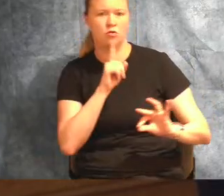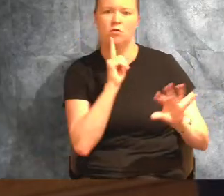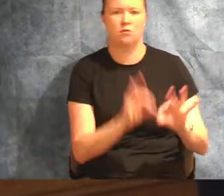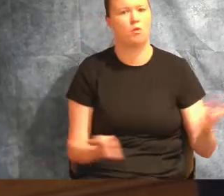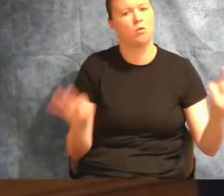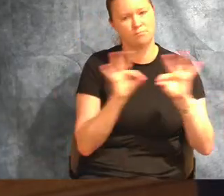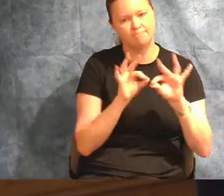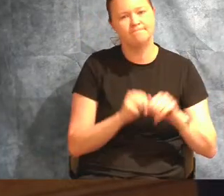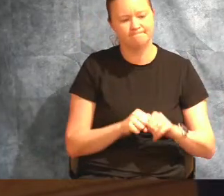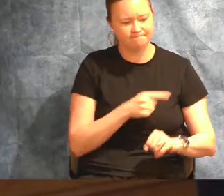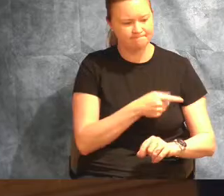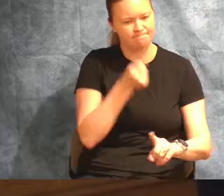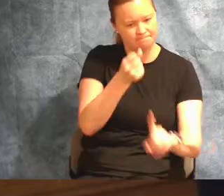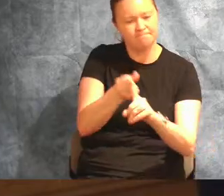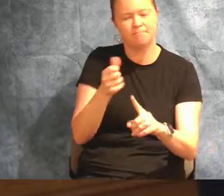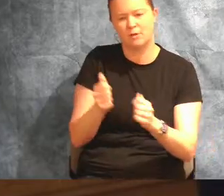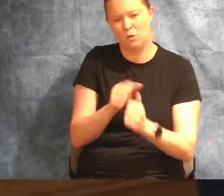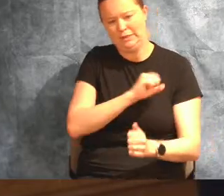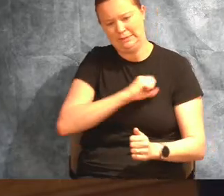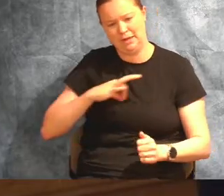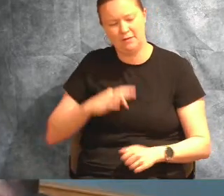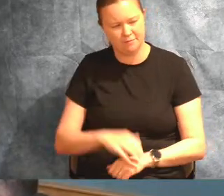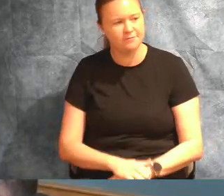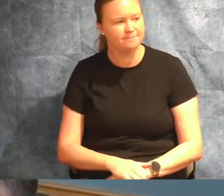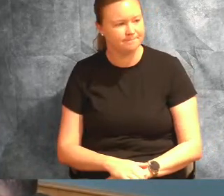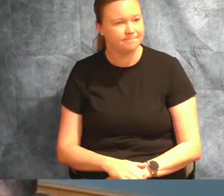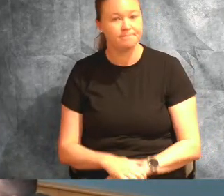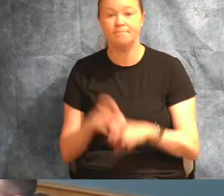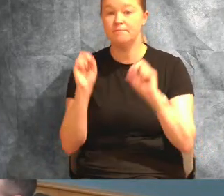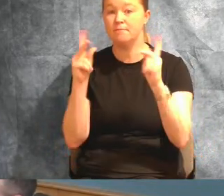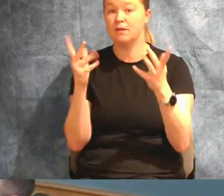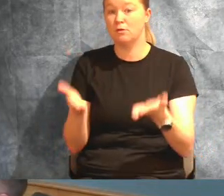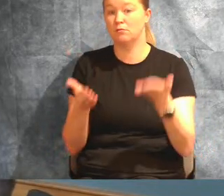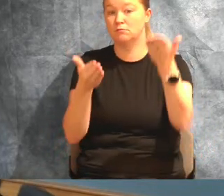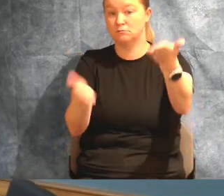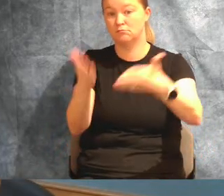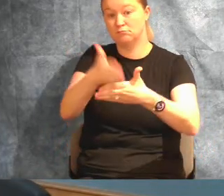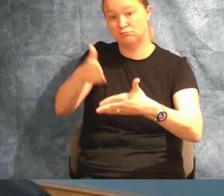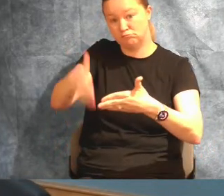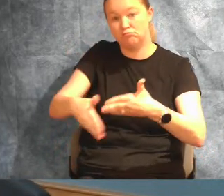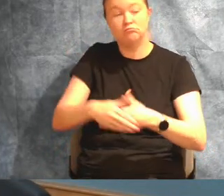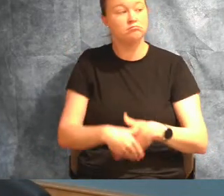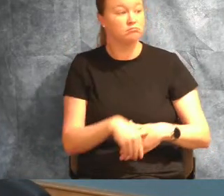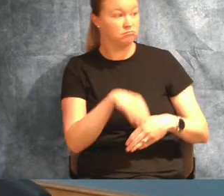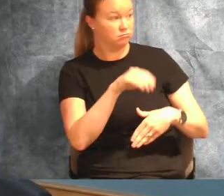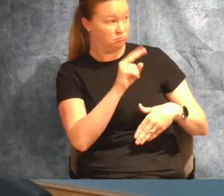job along with his staff. So okay, I'd like to make a motion to adjourn. Second. Commissioner